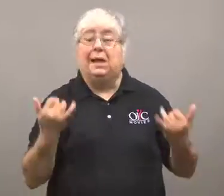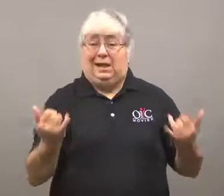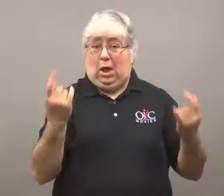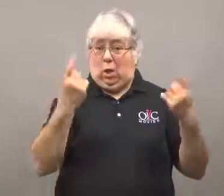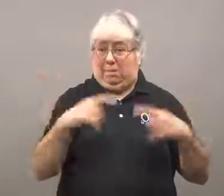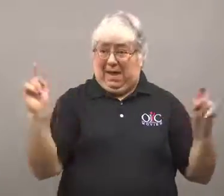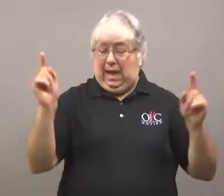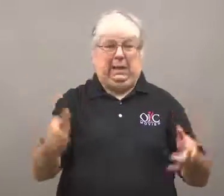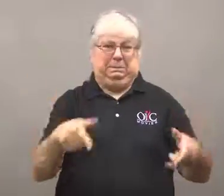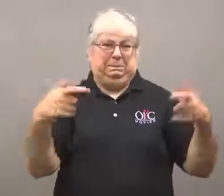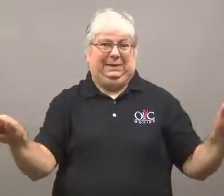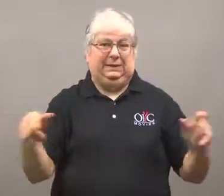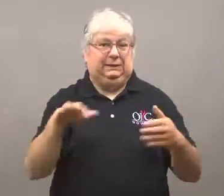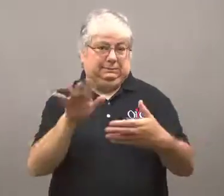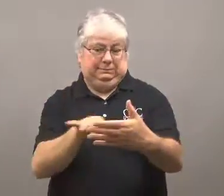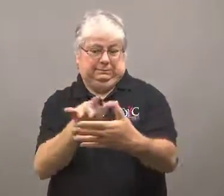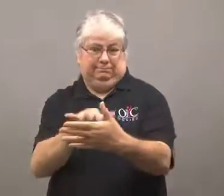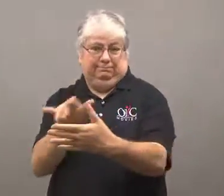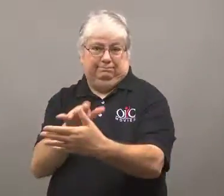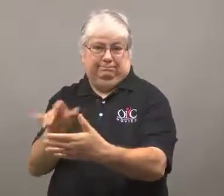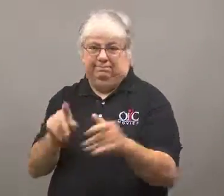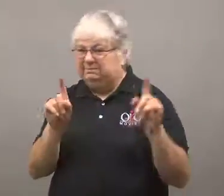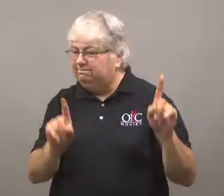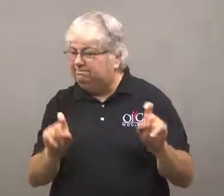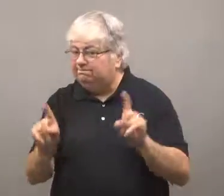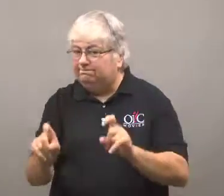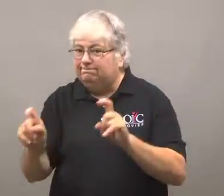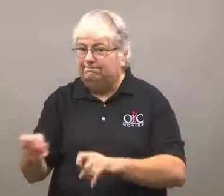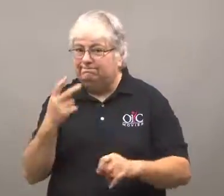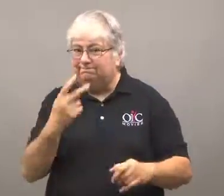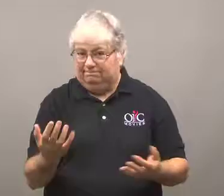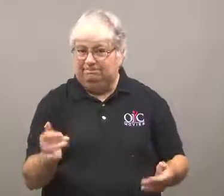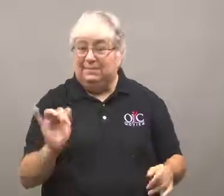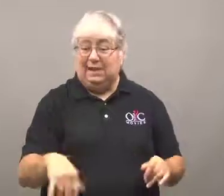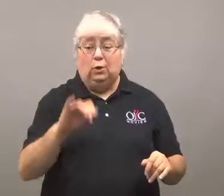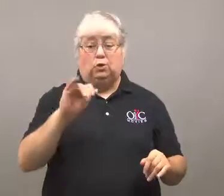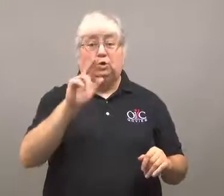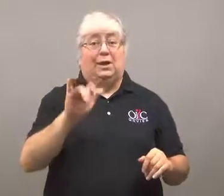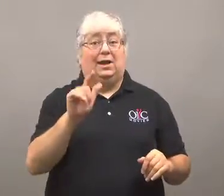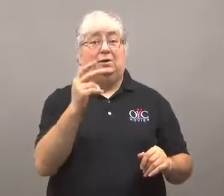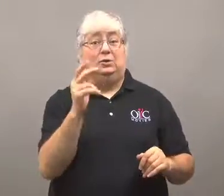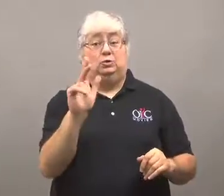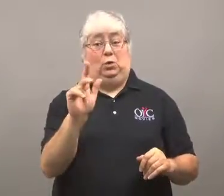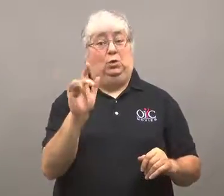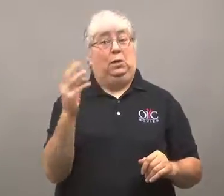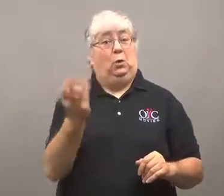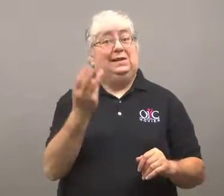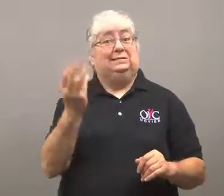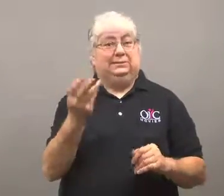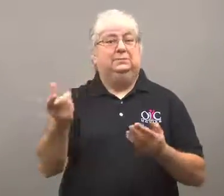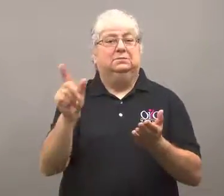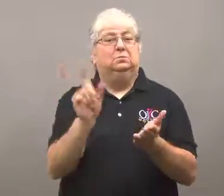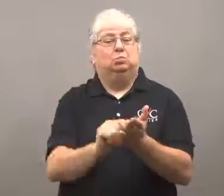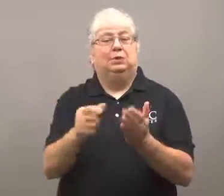There finally has been a large study to research the issue.